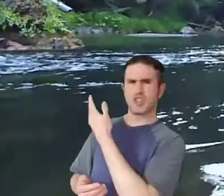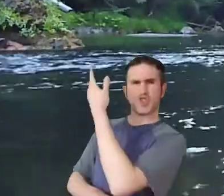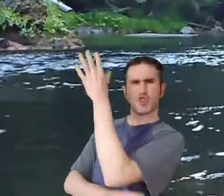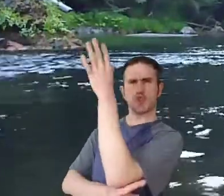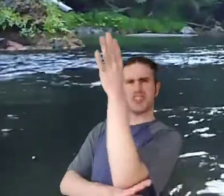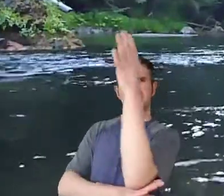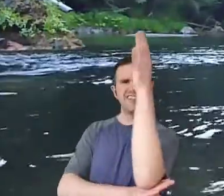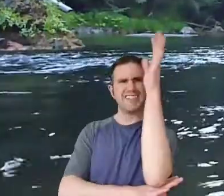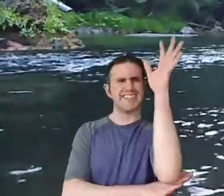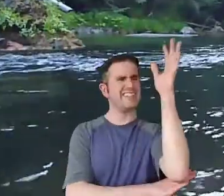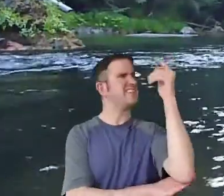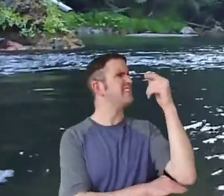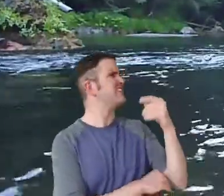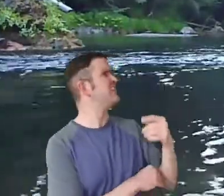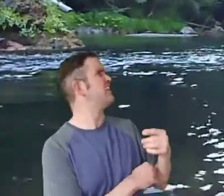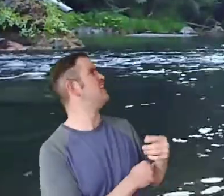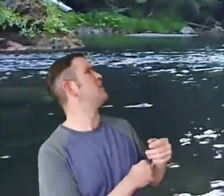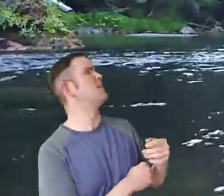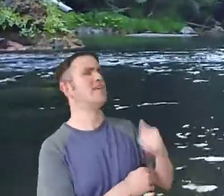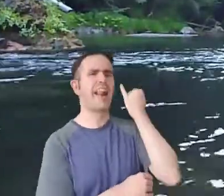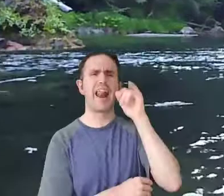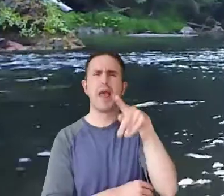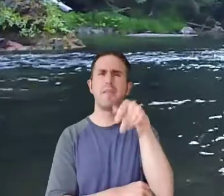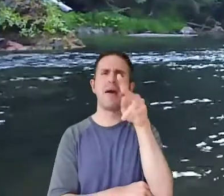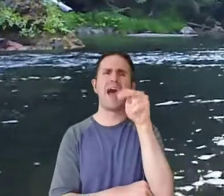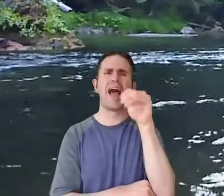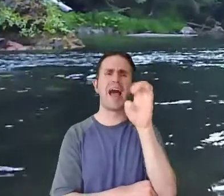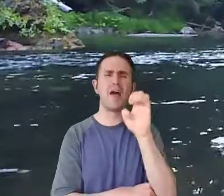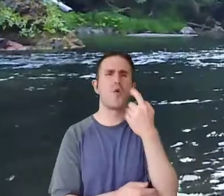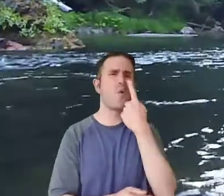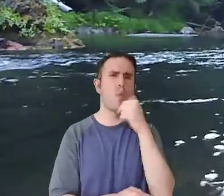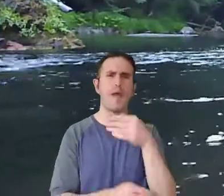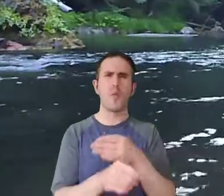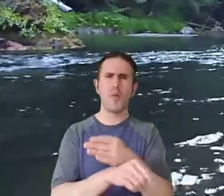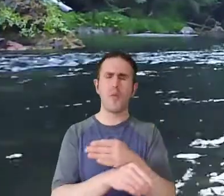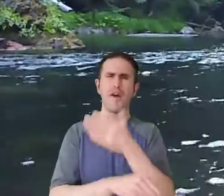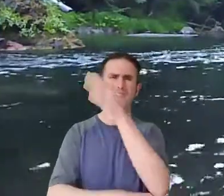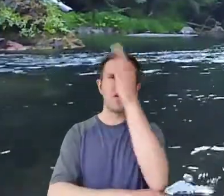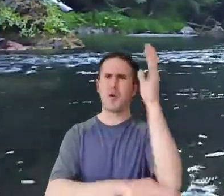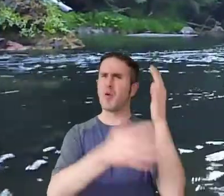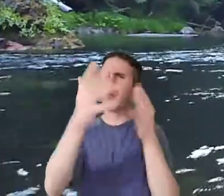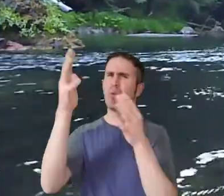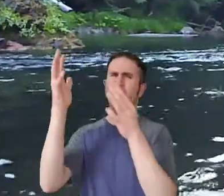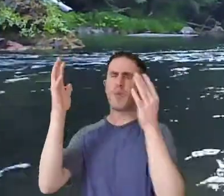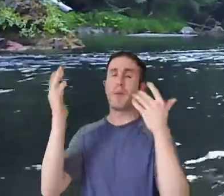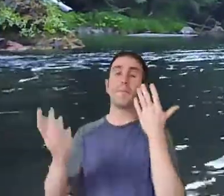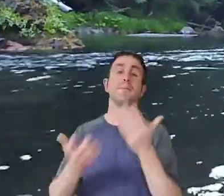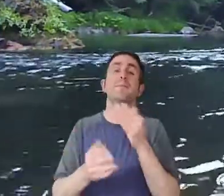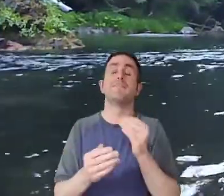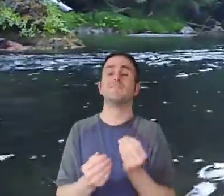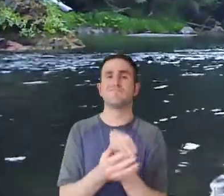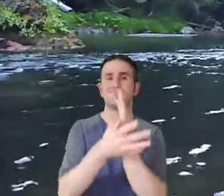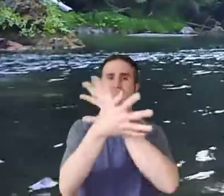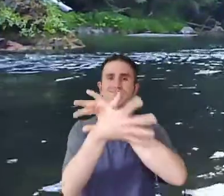Look at the trees here, like a pine forest or redwoods! Uh, maybe it's palm trees or